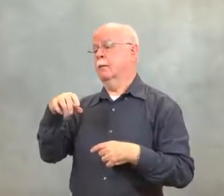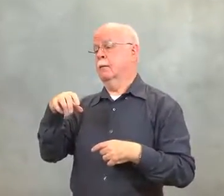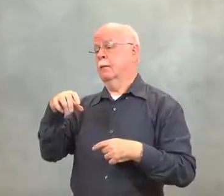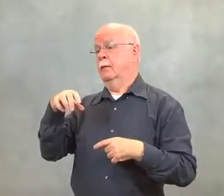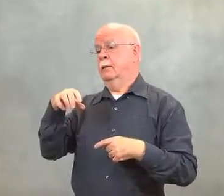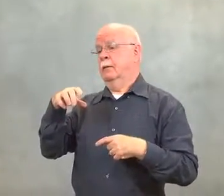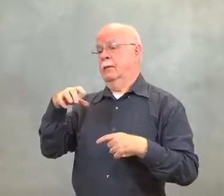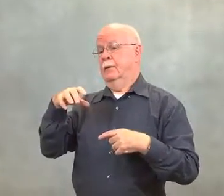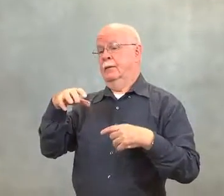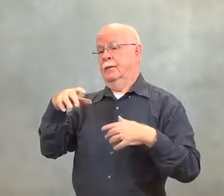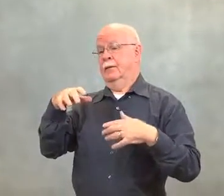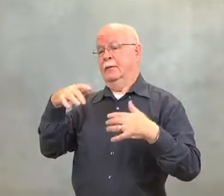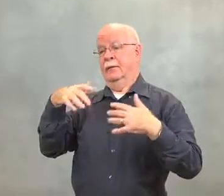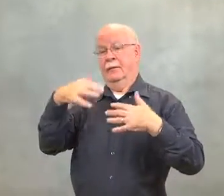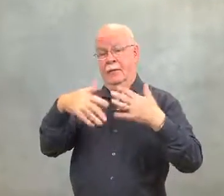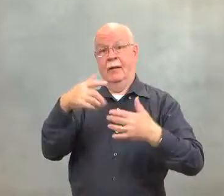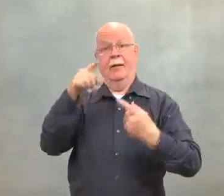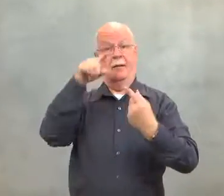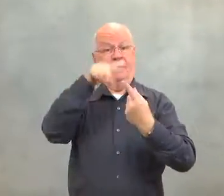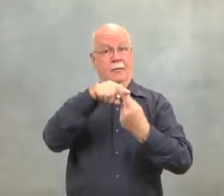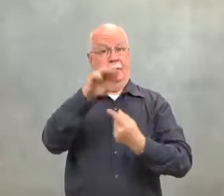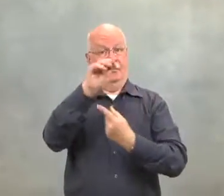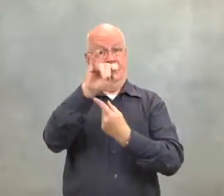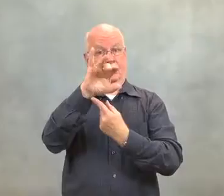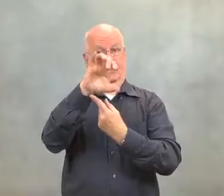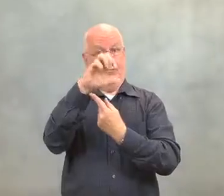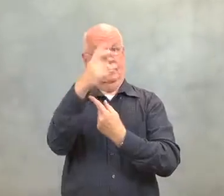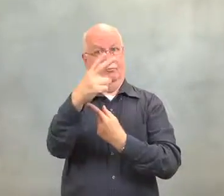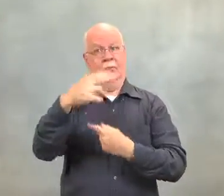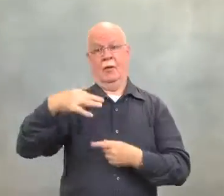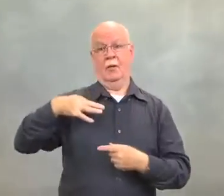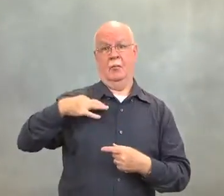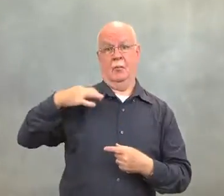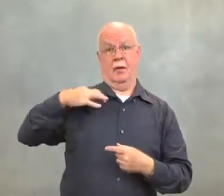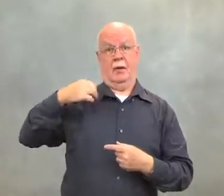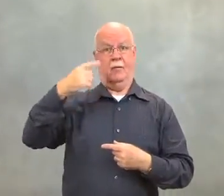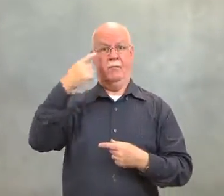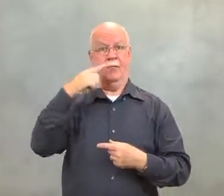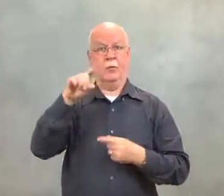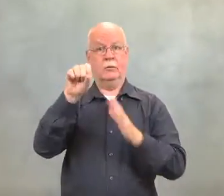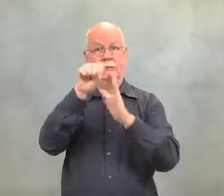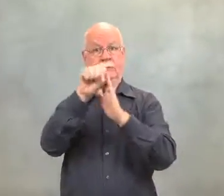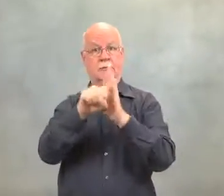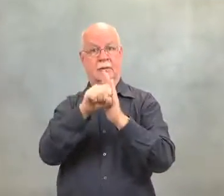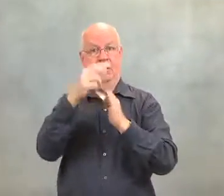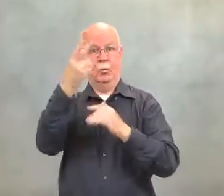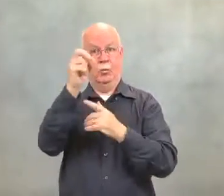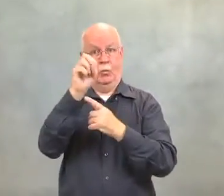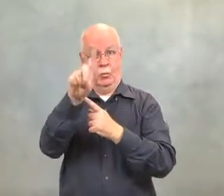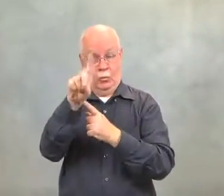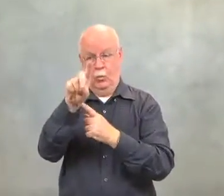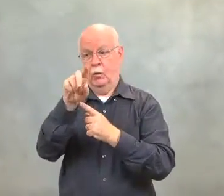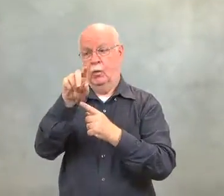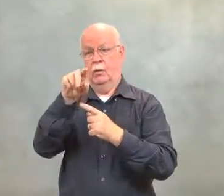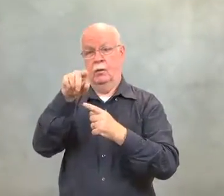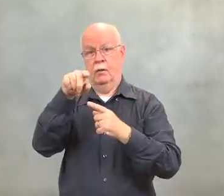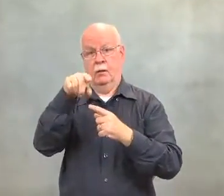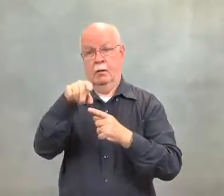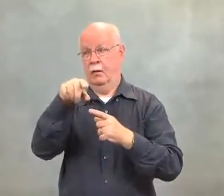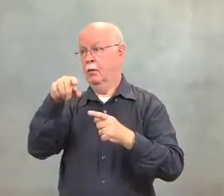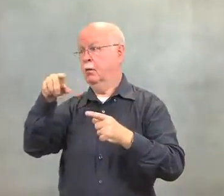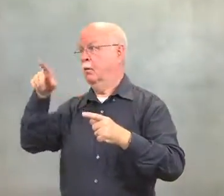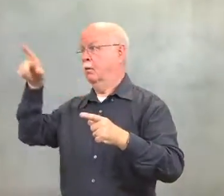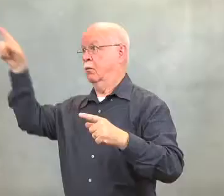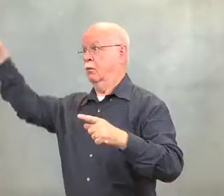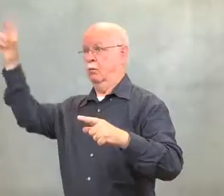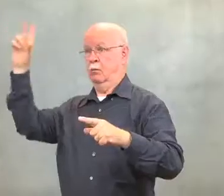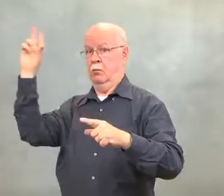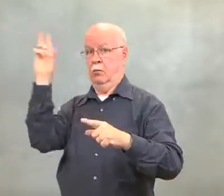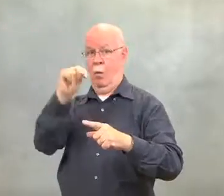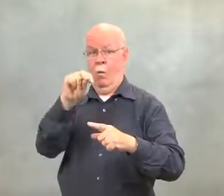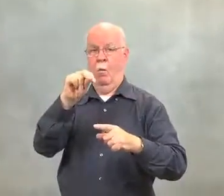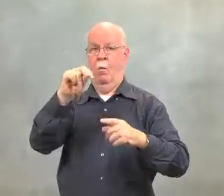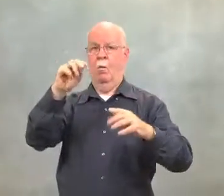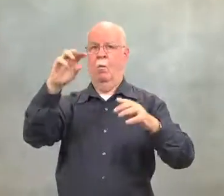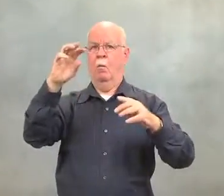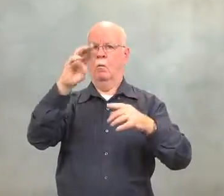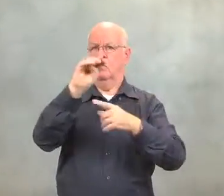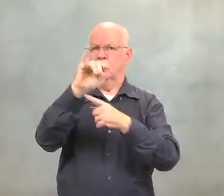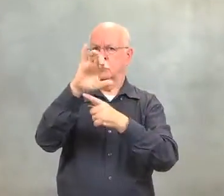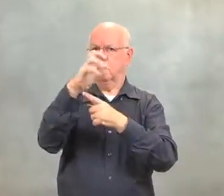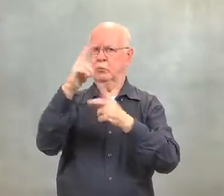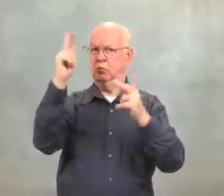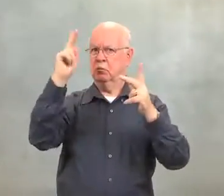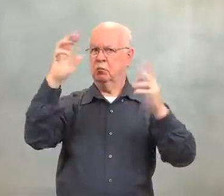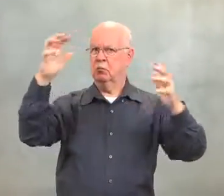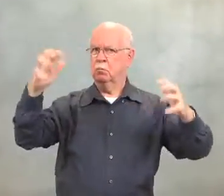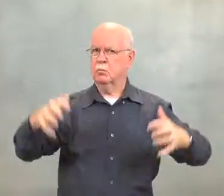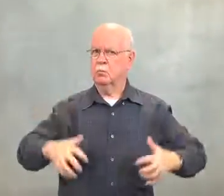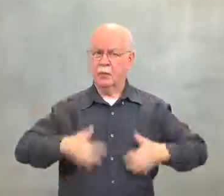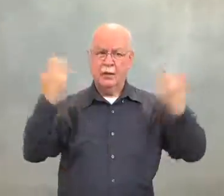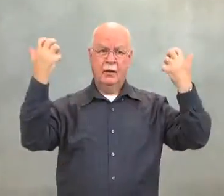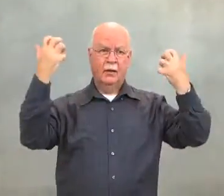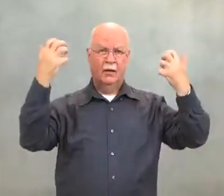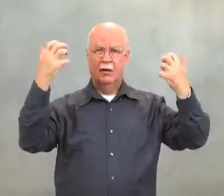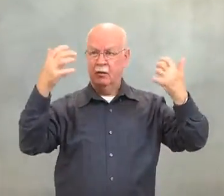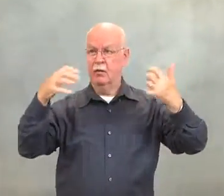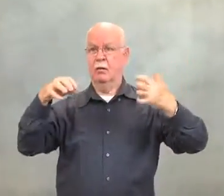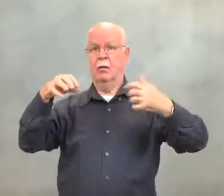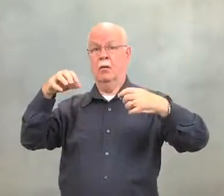When Ohio rejected Michigan's application for statehood,